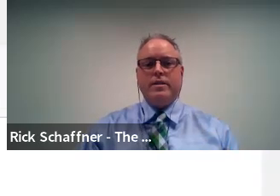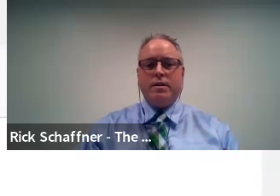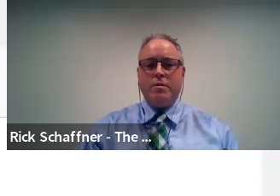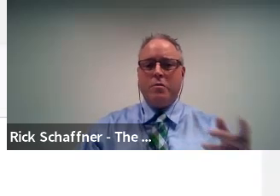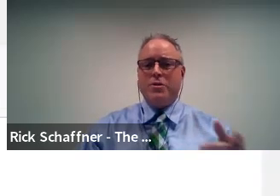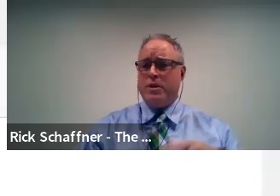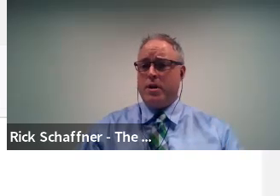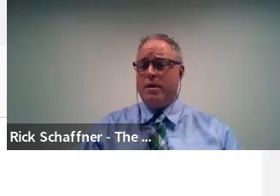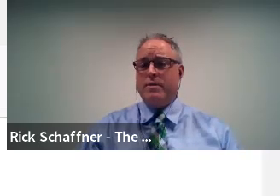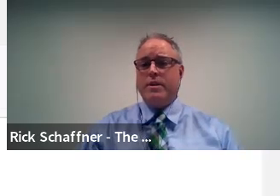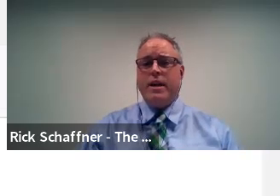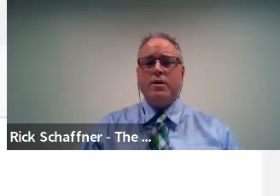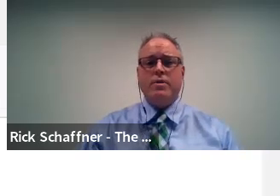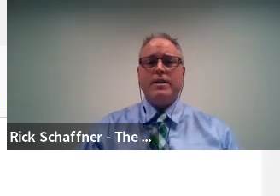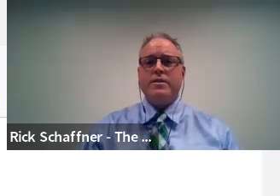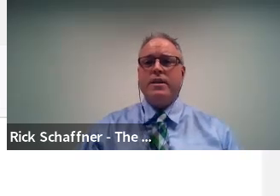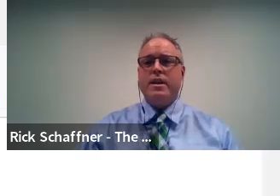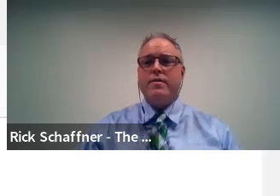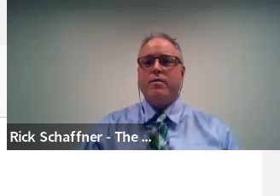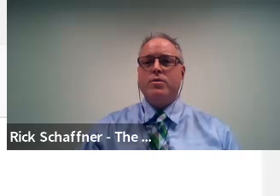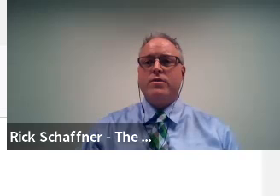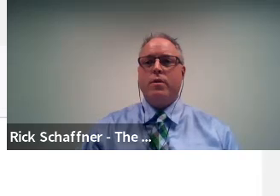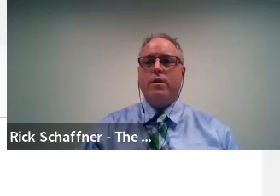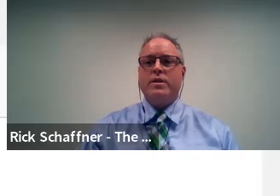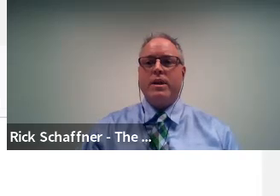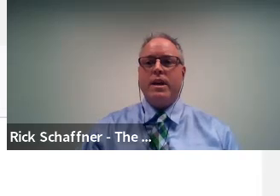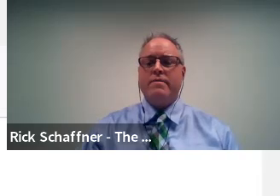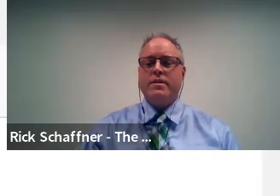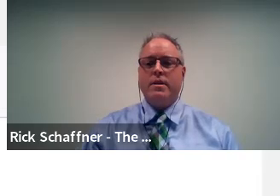Some of the ones we talked about today you will actually see, and the resource folder, is PDFs.